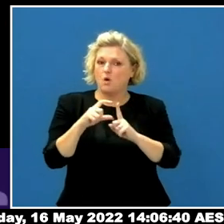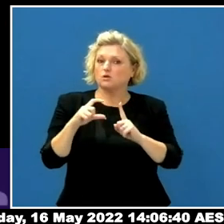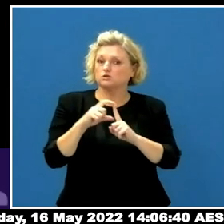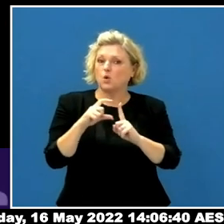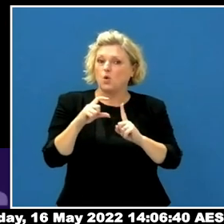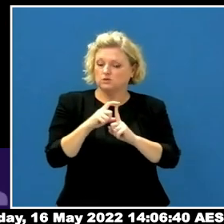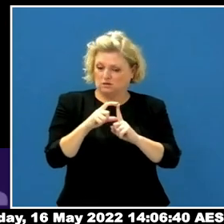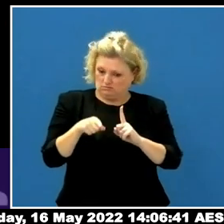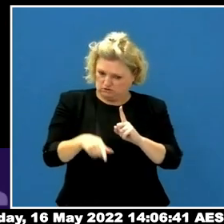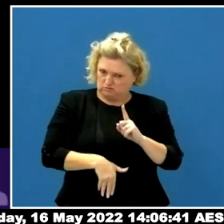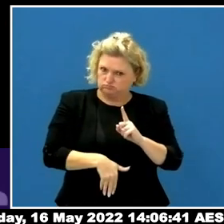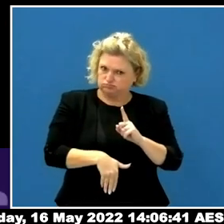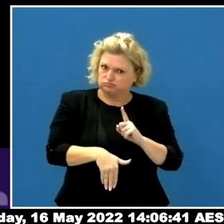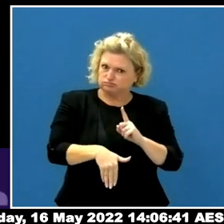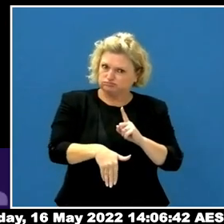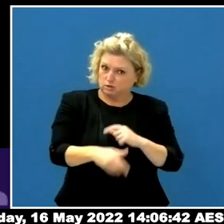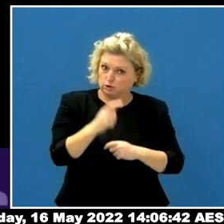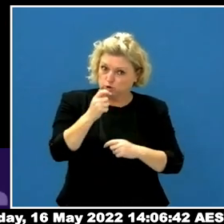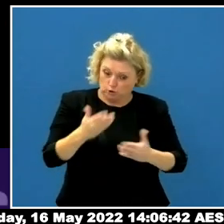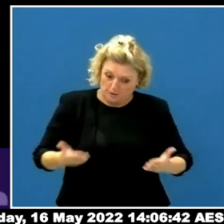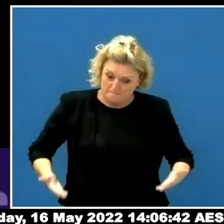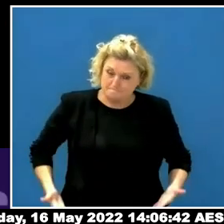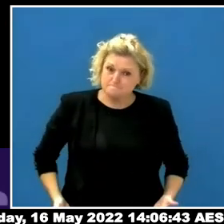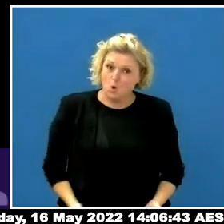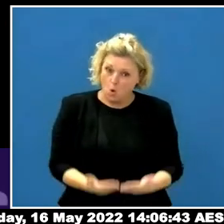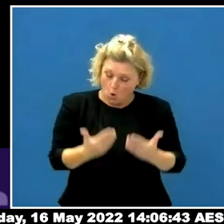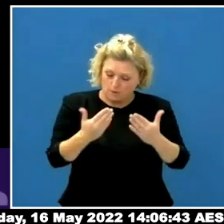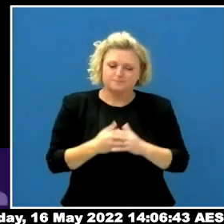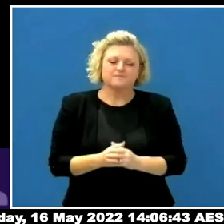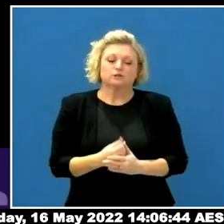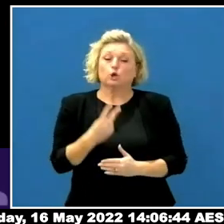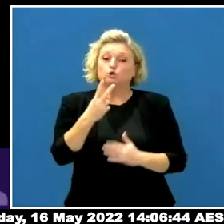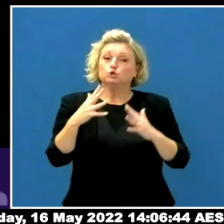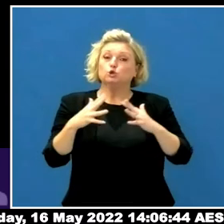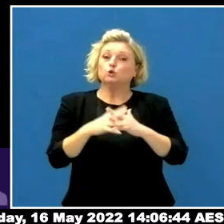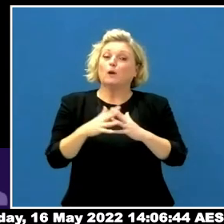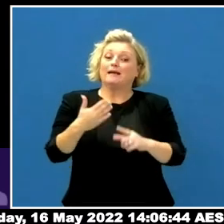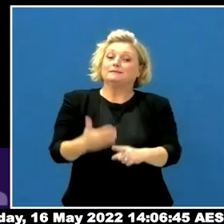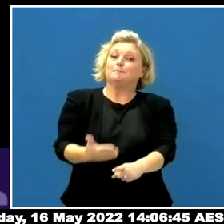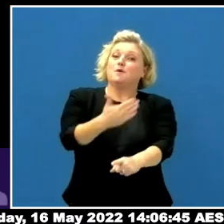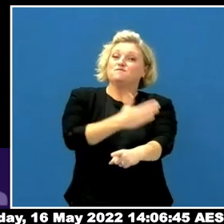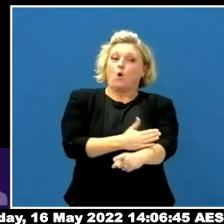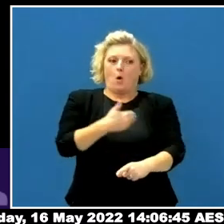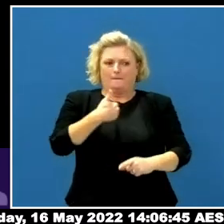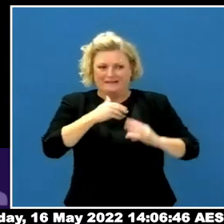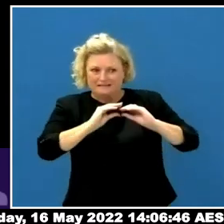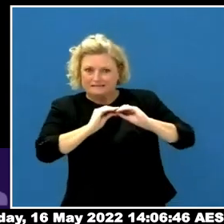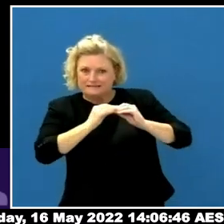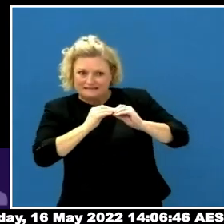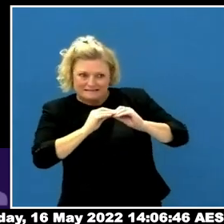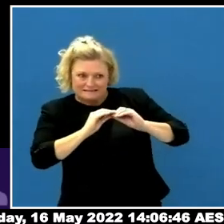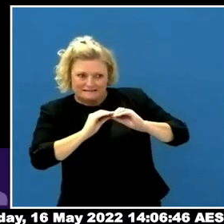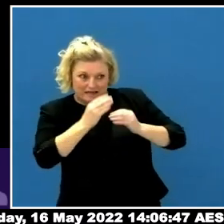fortnight prior with the Team Leader that they would take Simon from 9 o'clock till 4